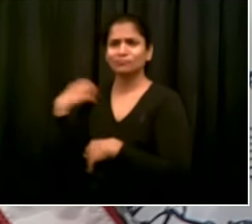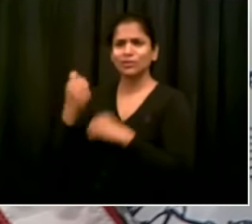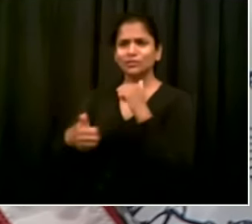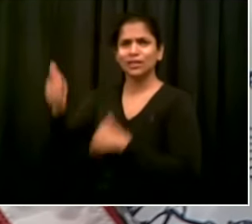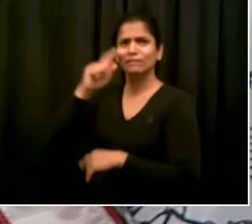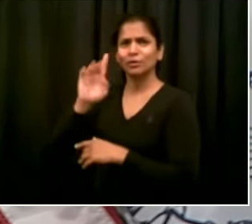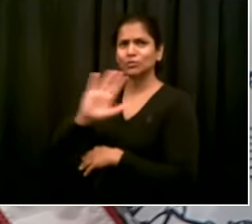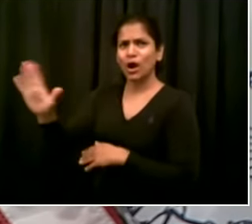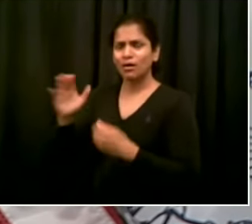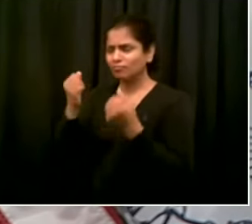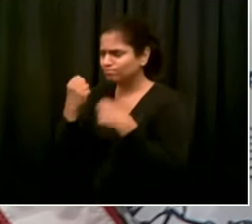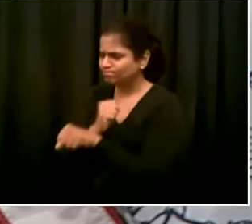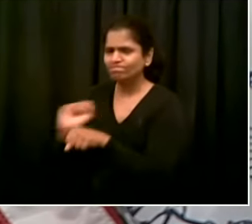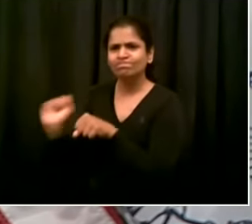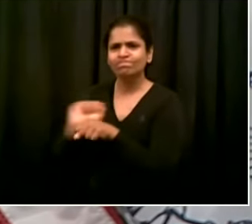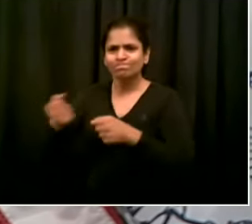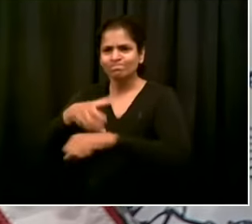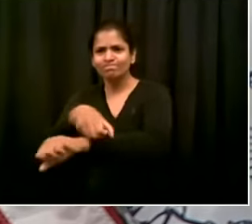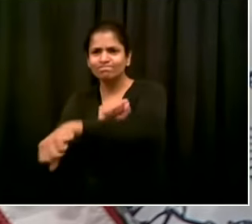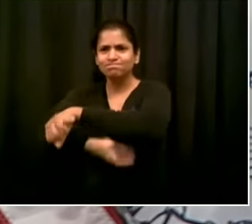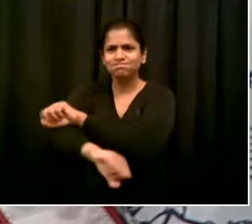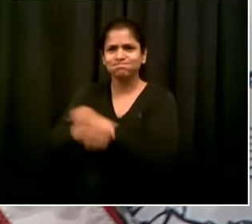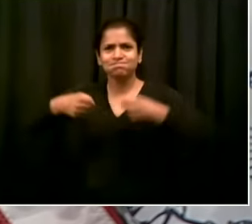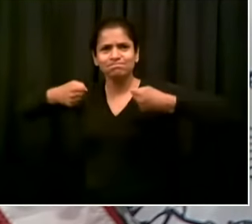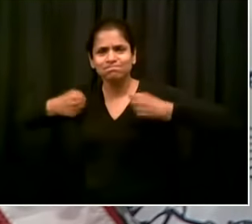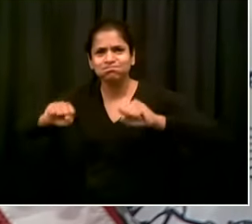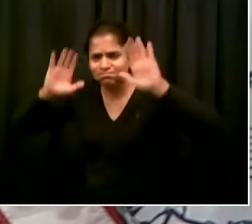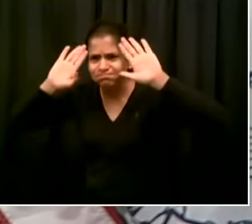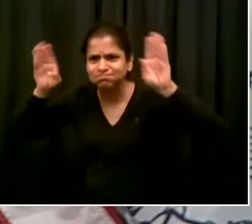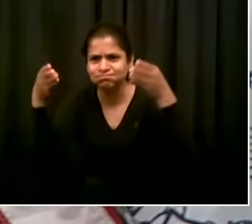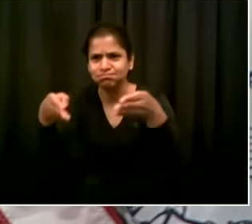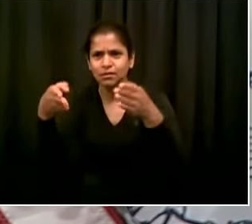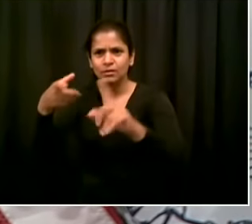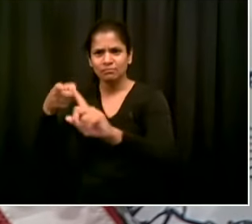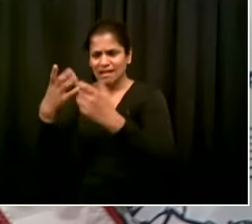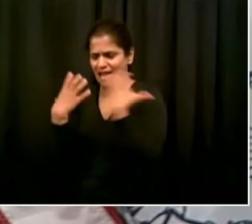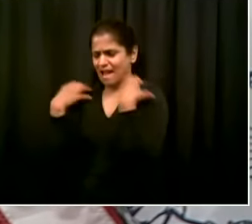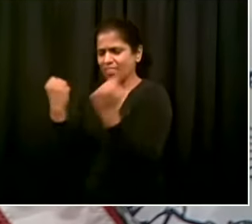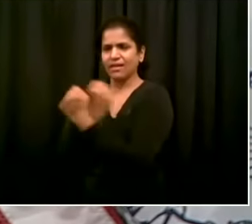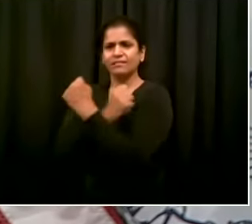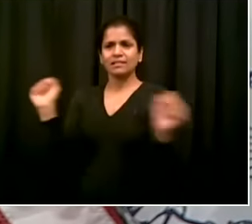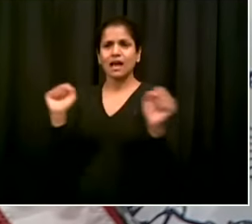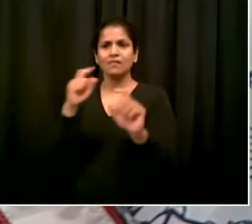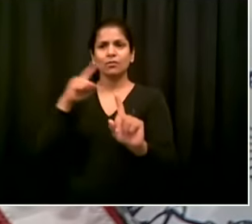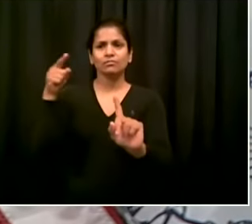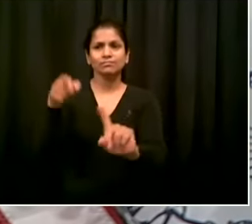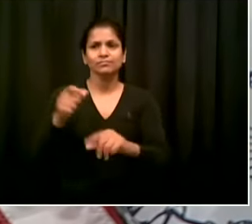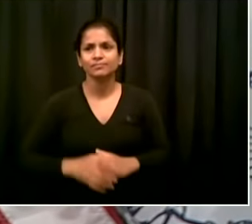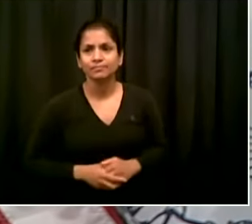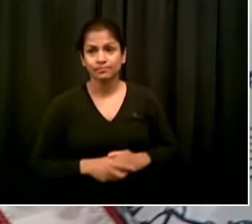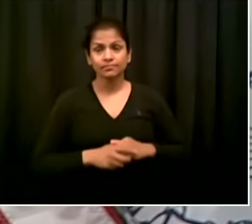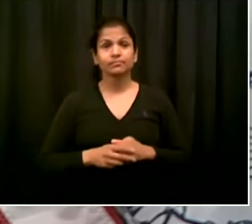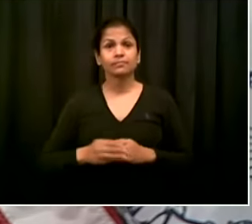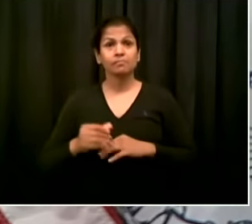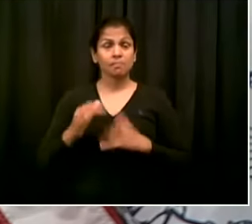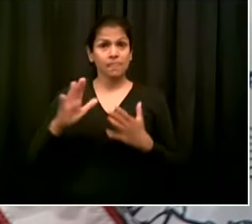ENERGY THEY WERE PICKING UP ON WAS TO POSIITVE. I WANT TO THANK EVERYONE AT THE SCHOOL. WE AROIE GNG TO CONTINUE TO MOVE